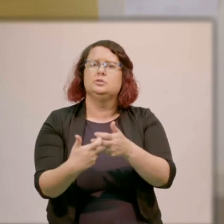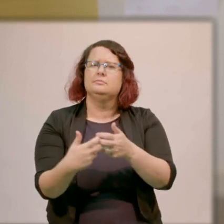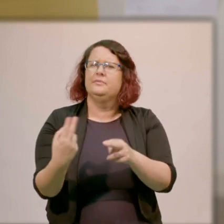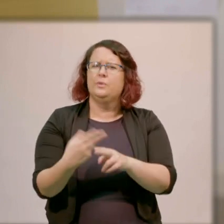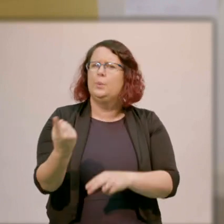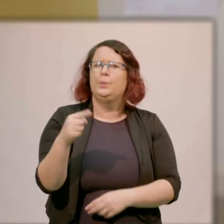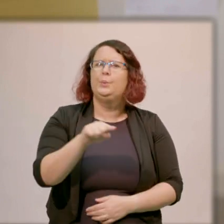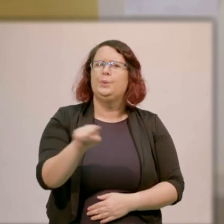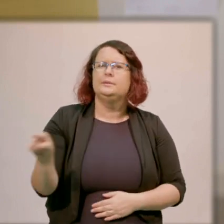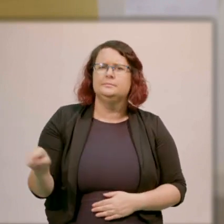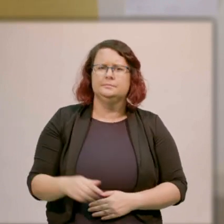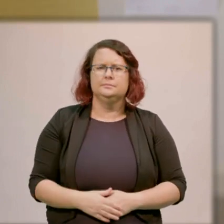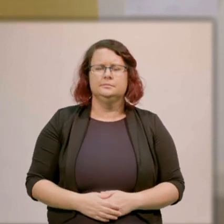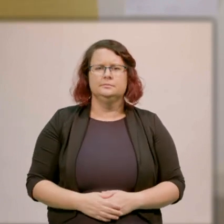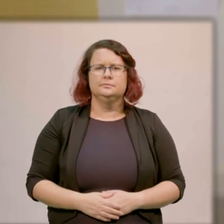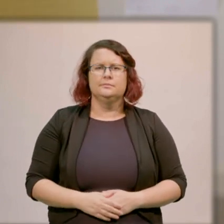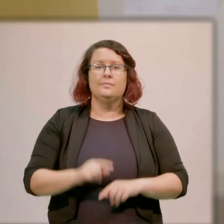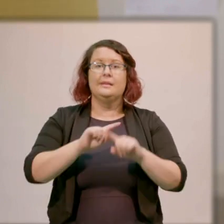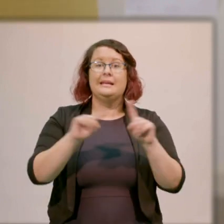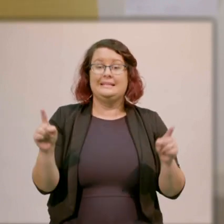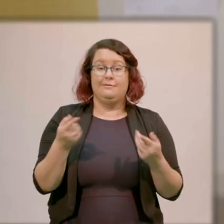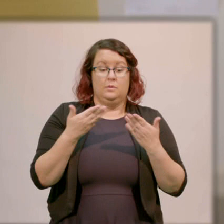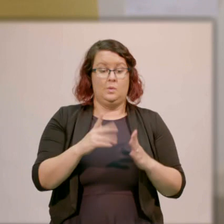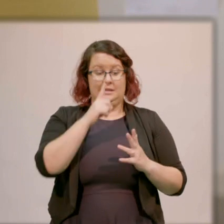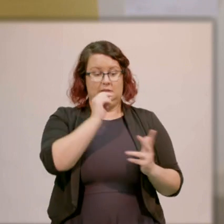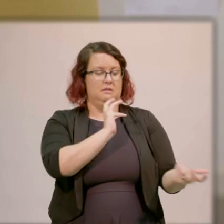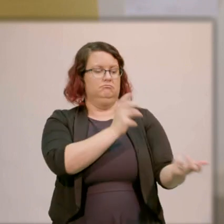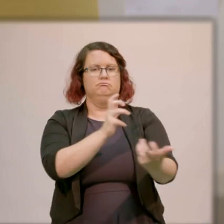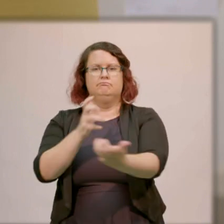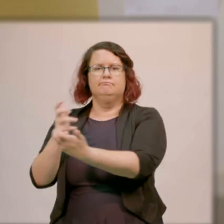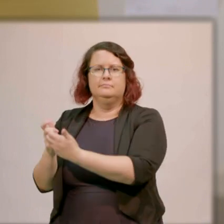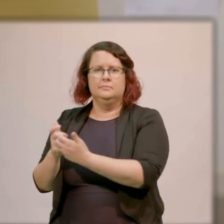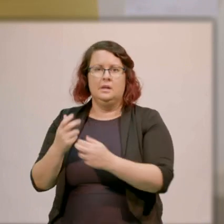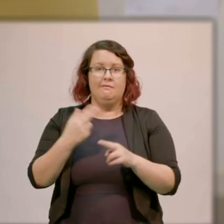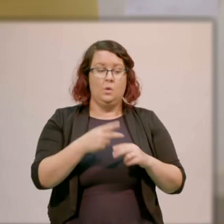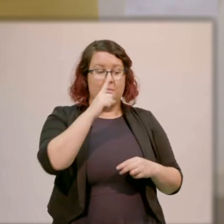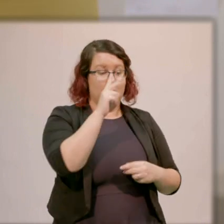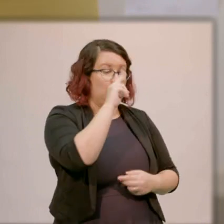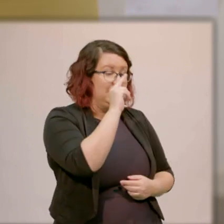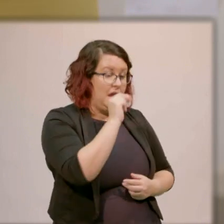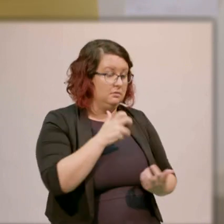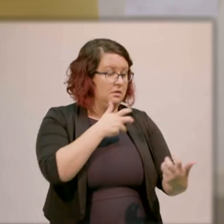Different media can target different audiences. For example, younger or older age groups.